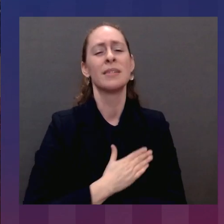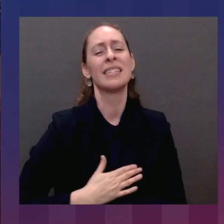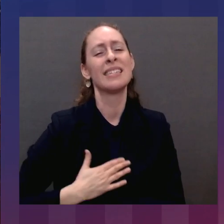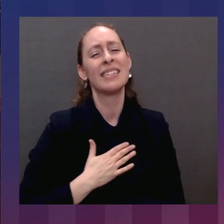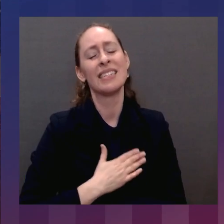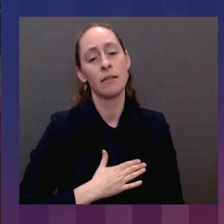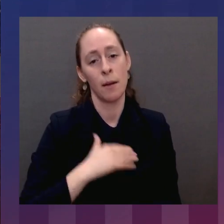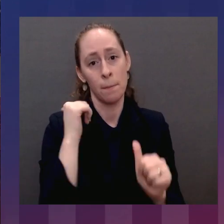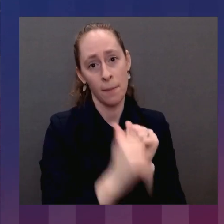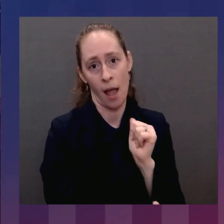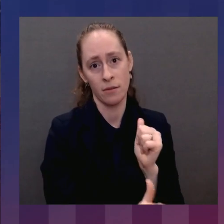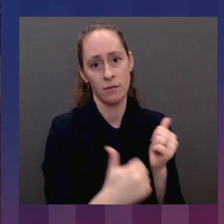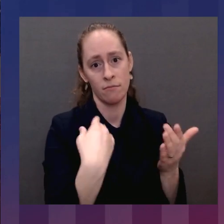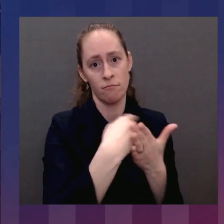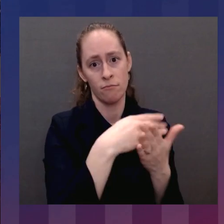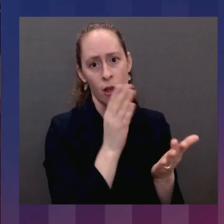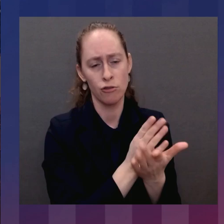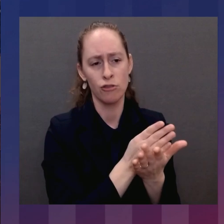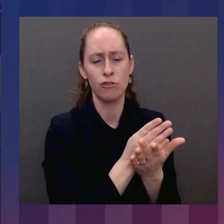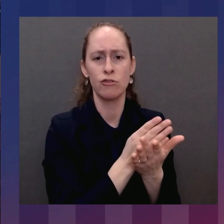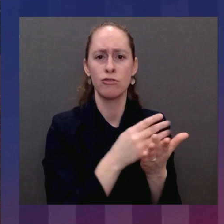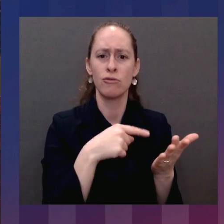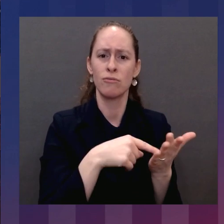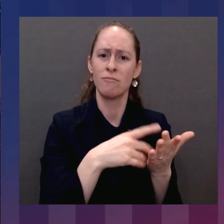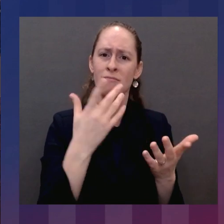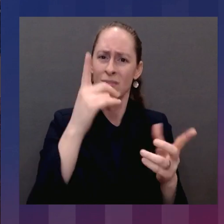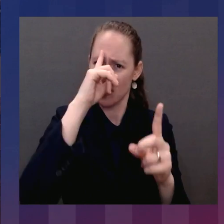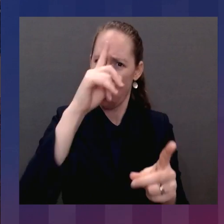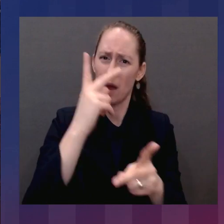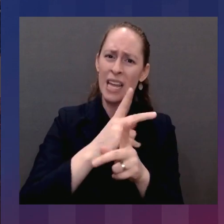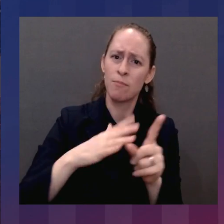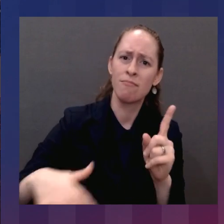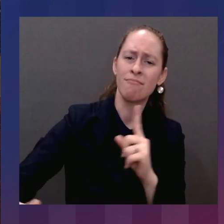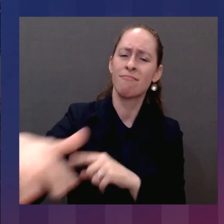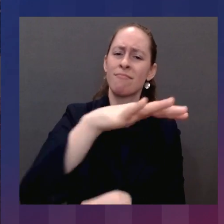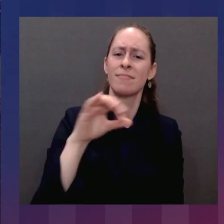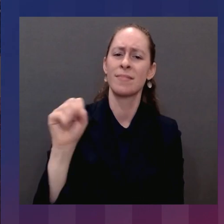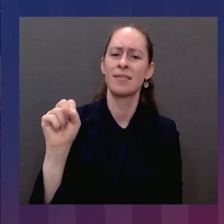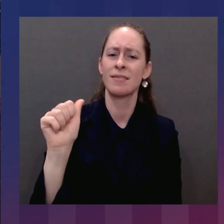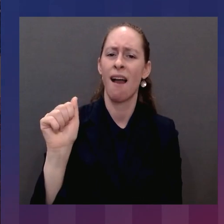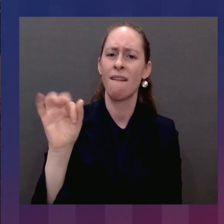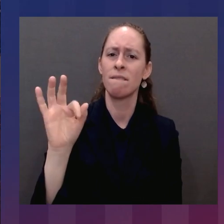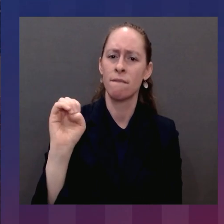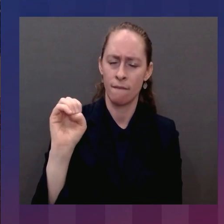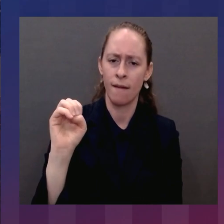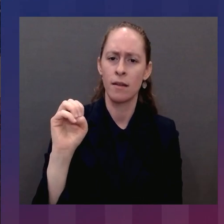to crack down on gun trafficking and ghost guns you can buy online and make at home --